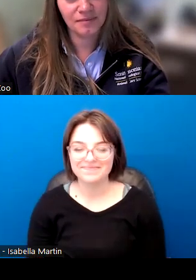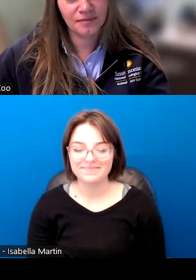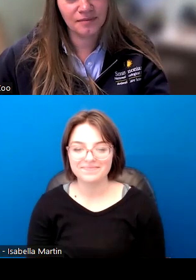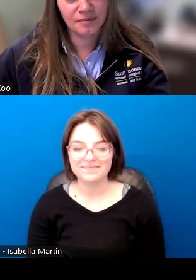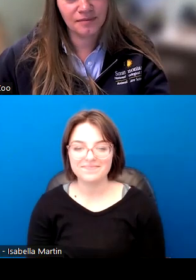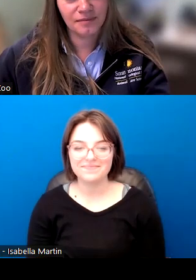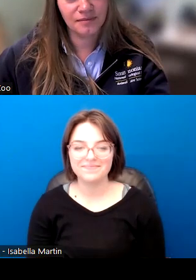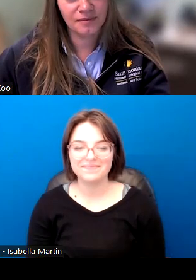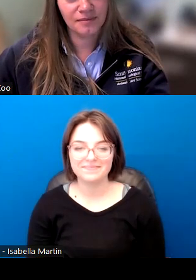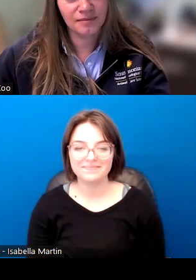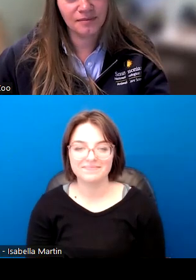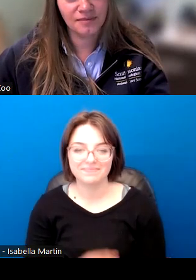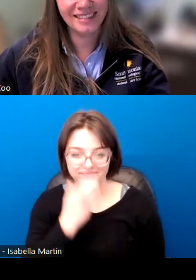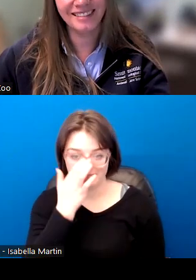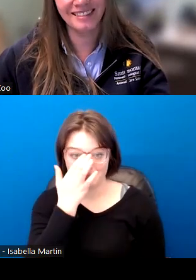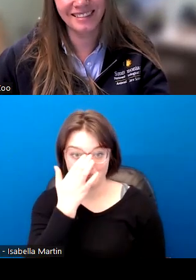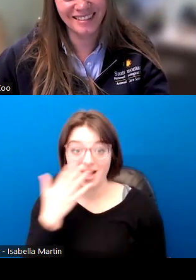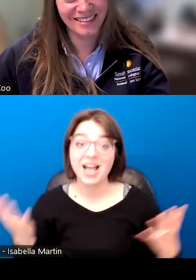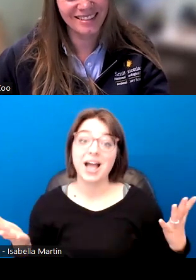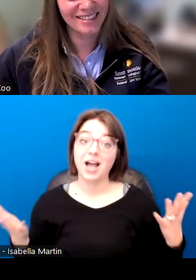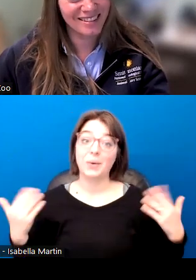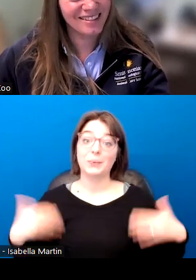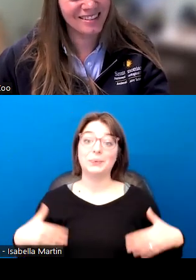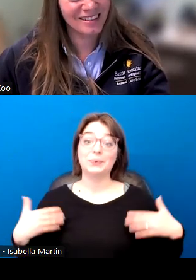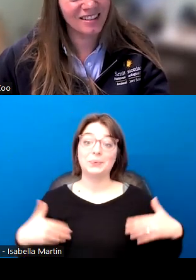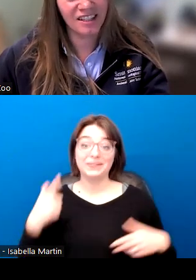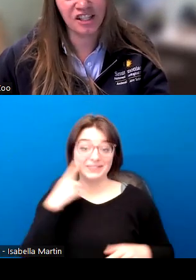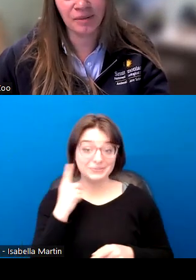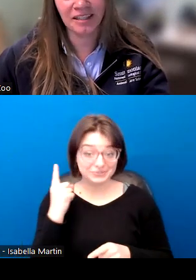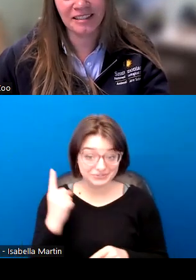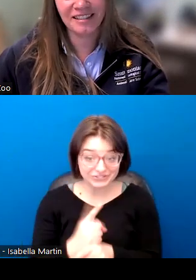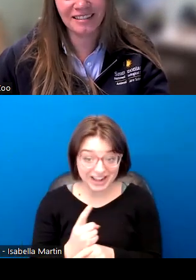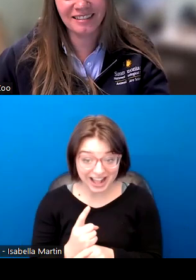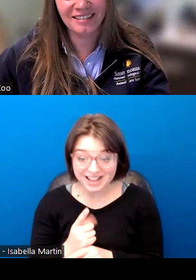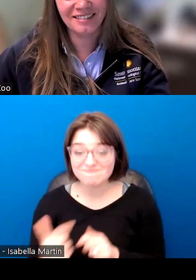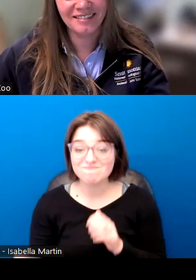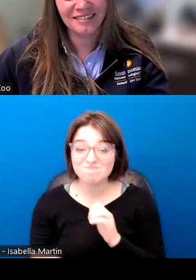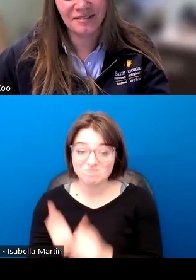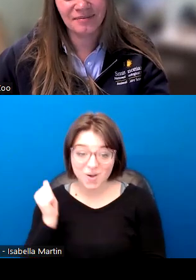Alright I think our audience numbers got it, looks like the majority said ape.